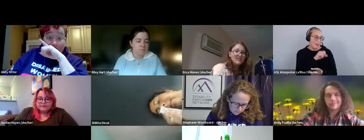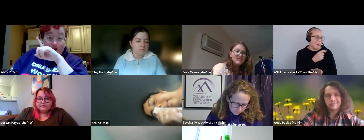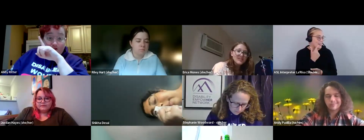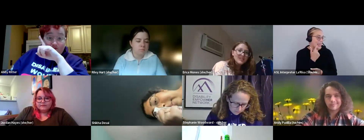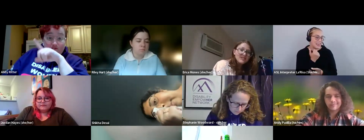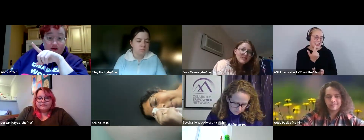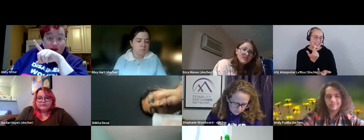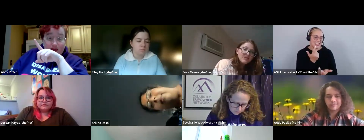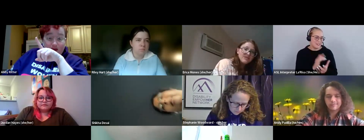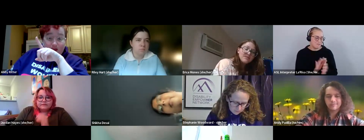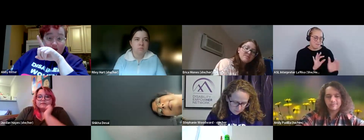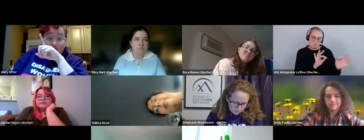long we can. I like walking in the parks for Halloween and eating candy.